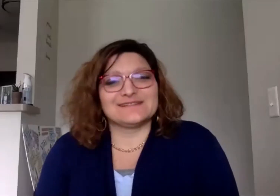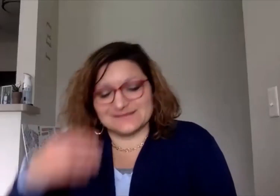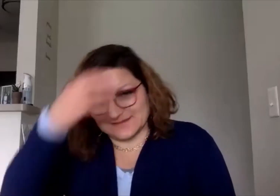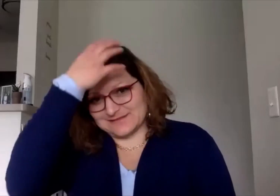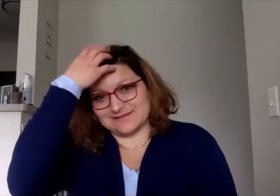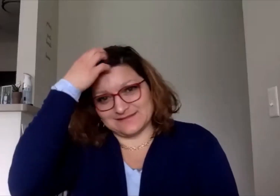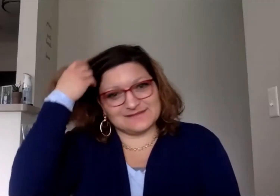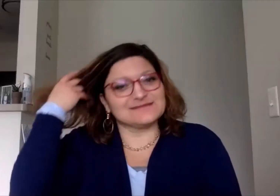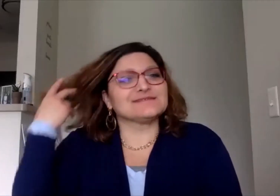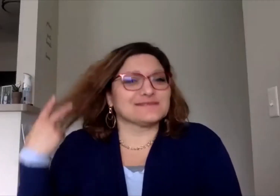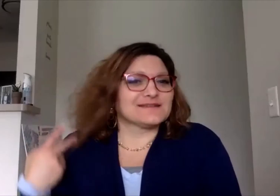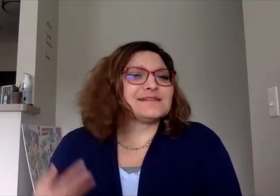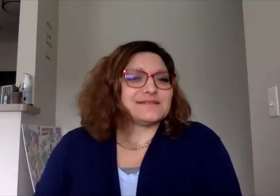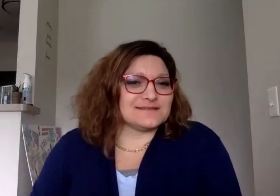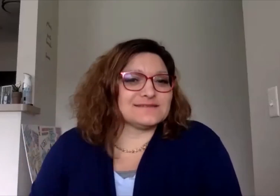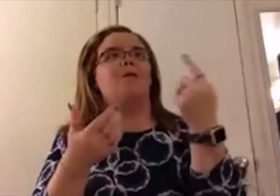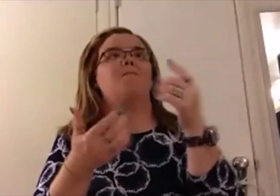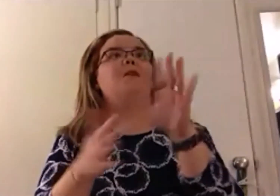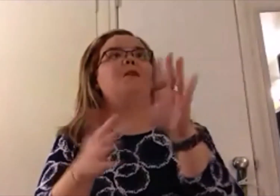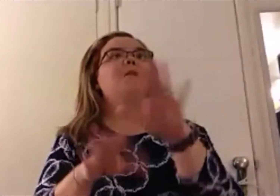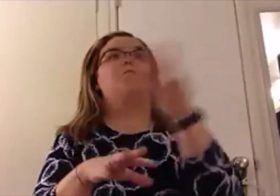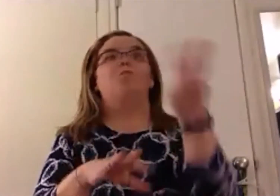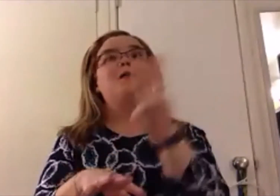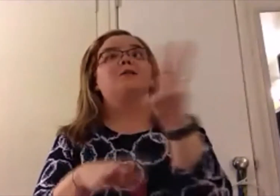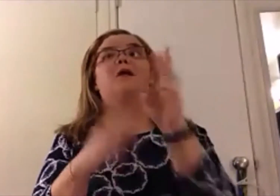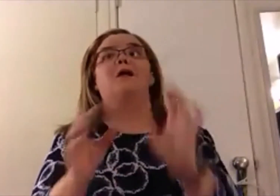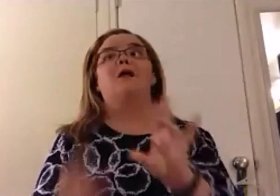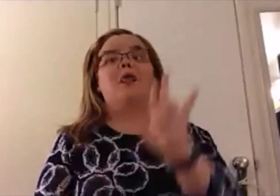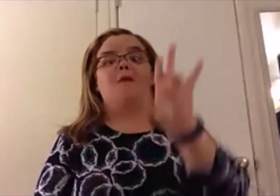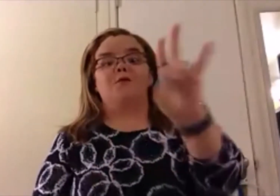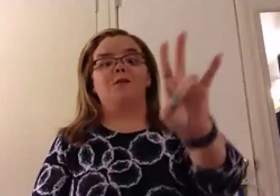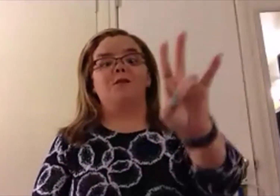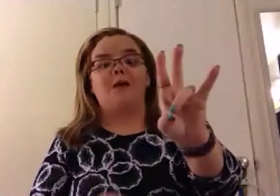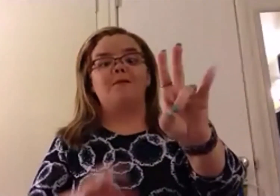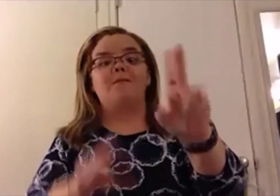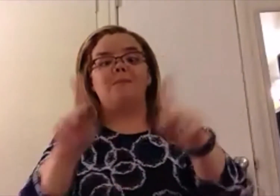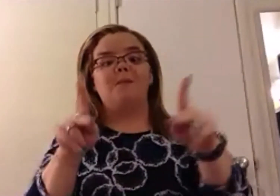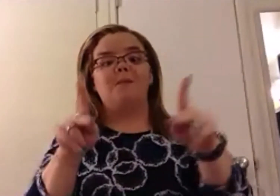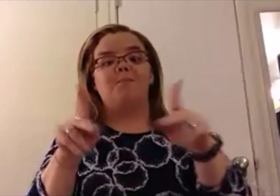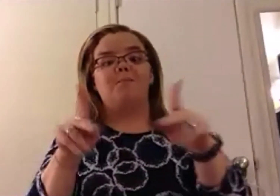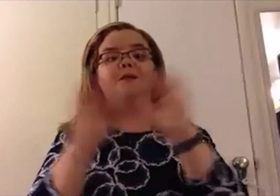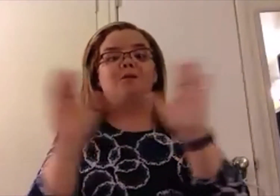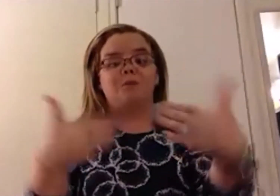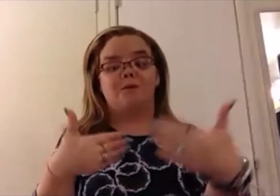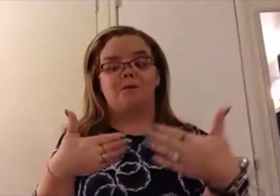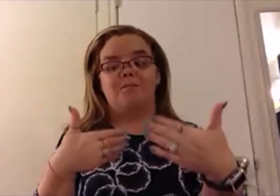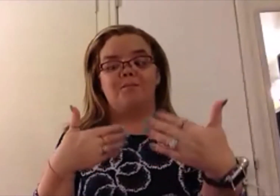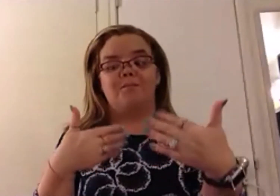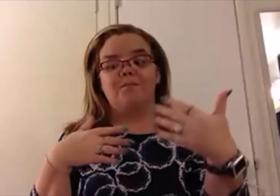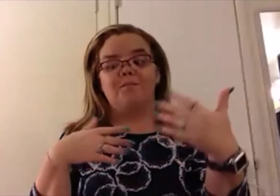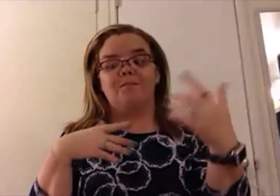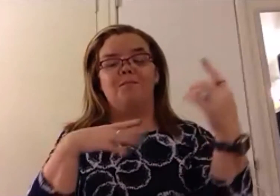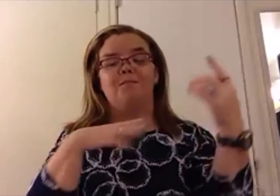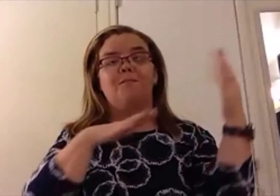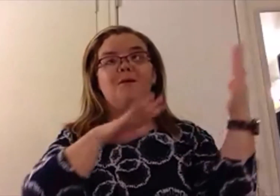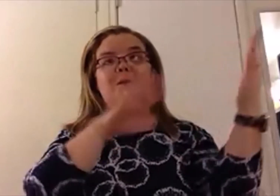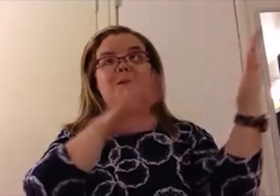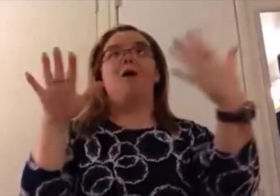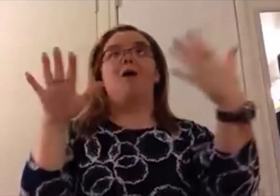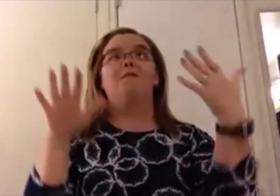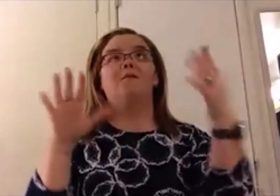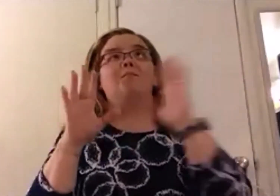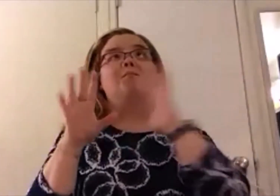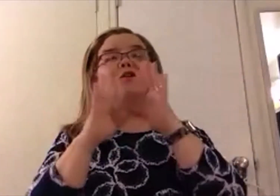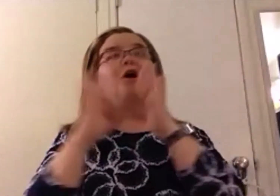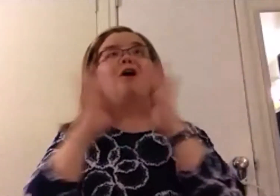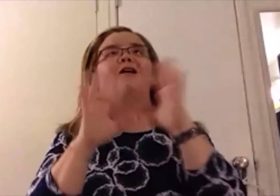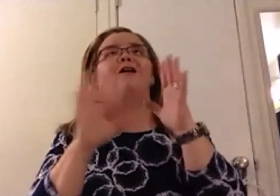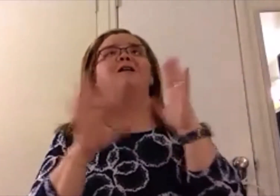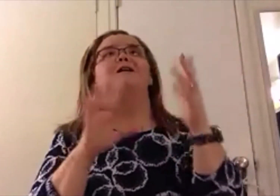because um like wednesday there were seven people in the room and all of them were talking